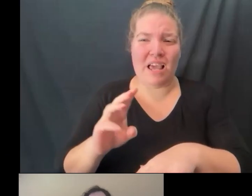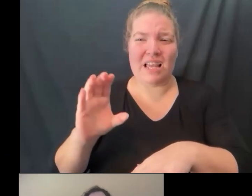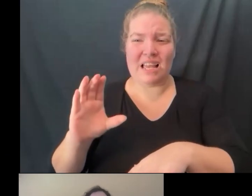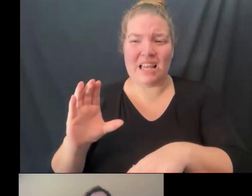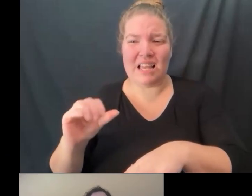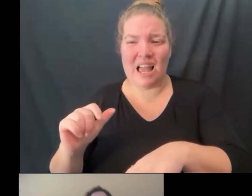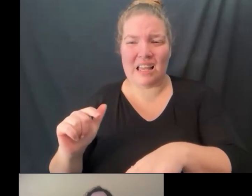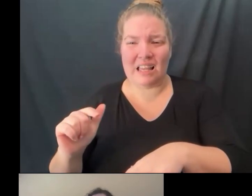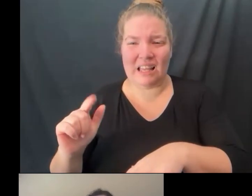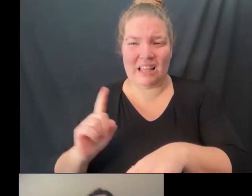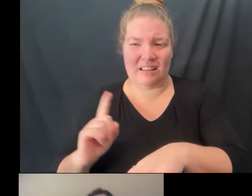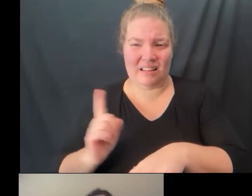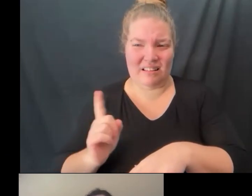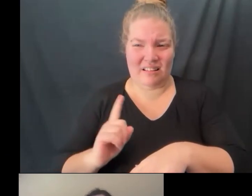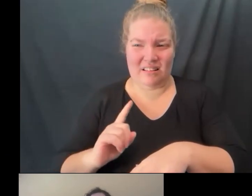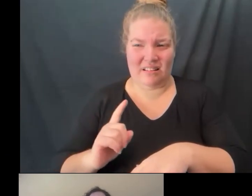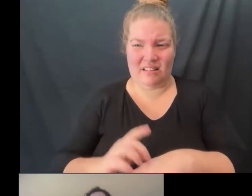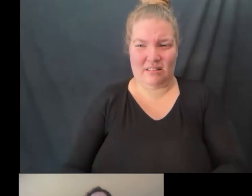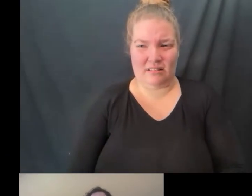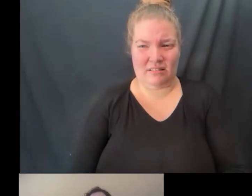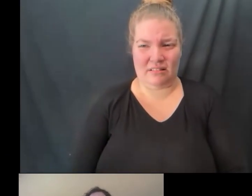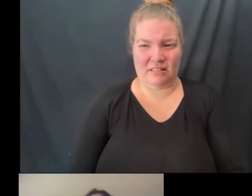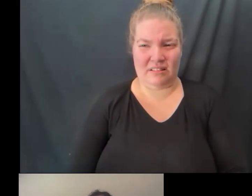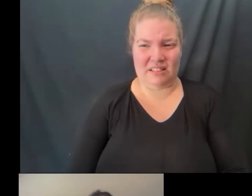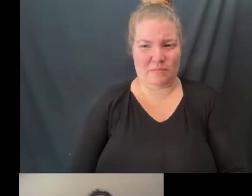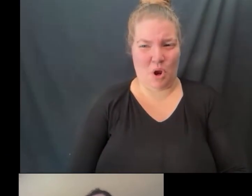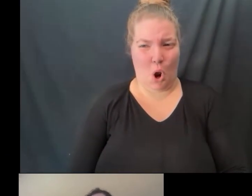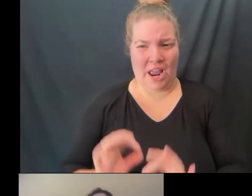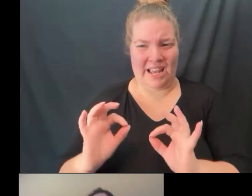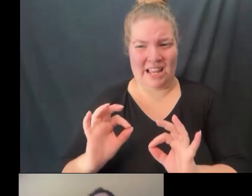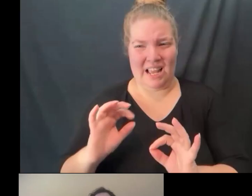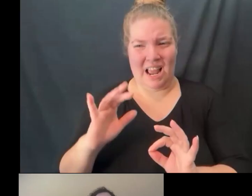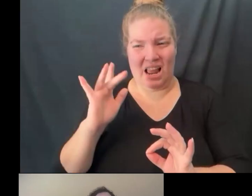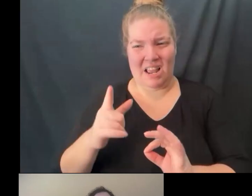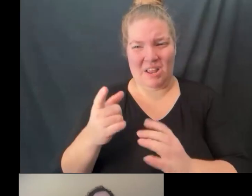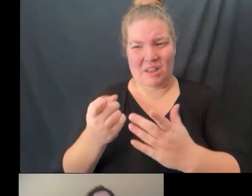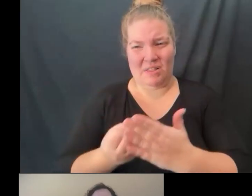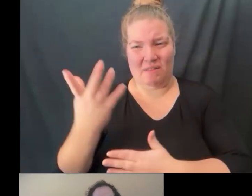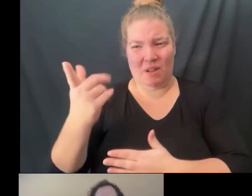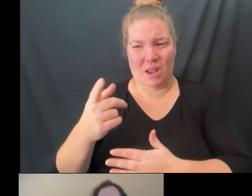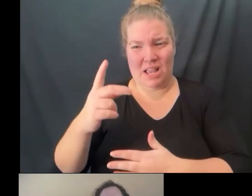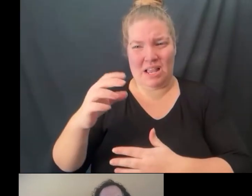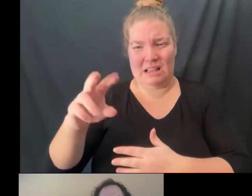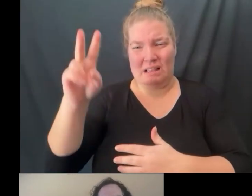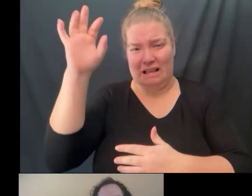If you say W, the letter, followed by the CAG, then people are going to know you haven't been doing this